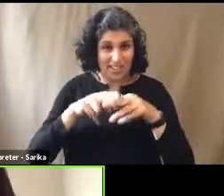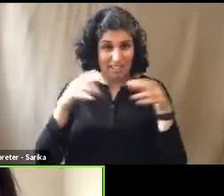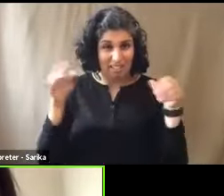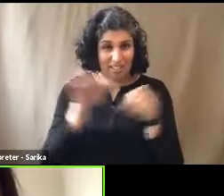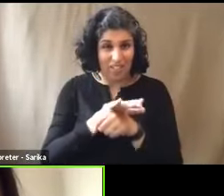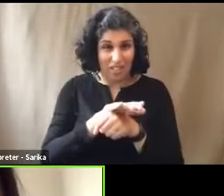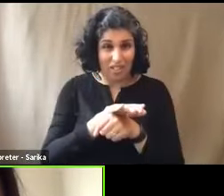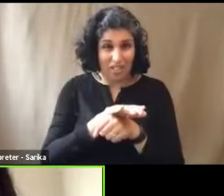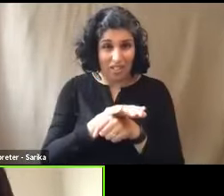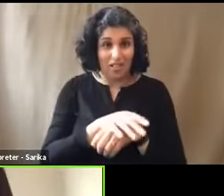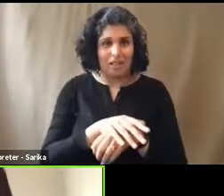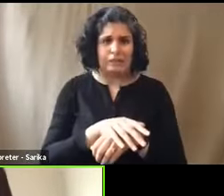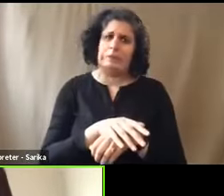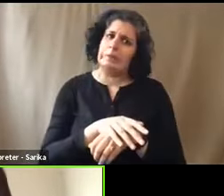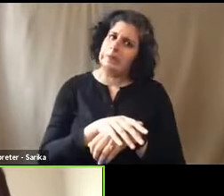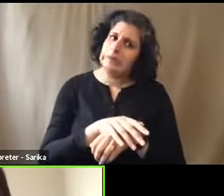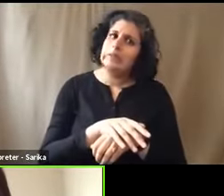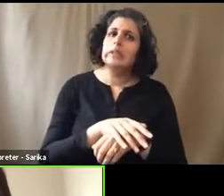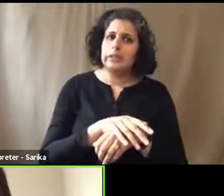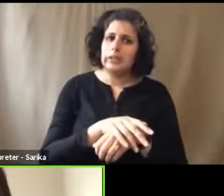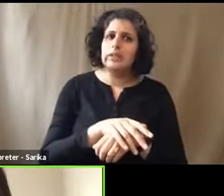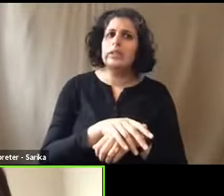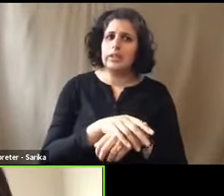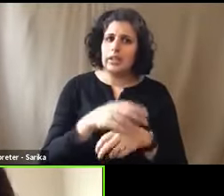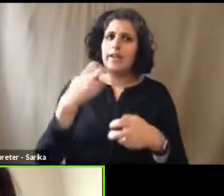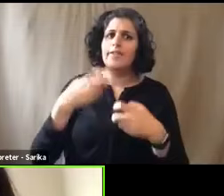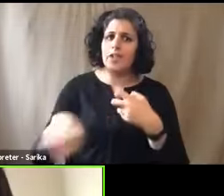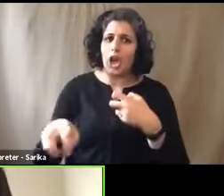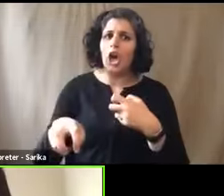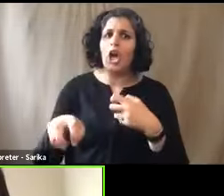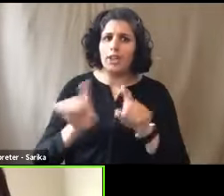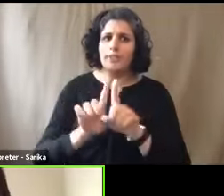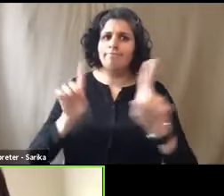hard to do 6 feet from each other, right?